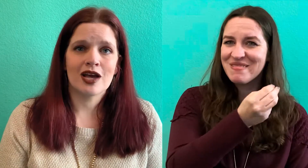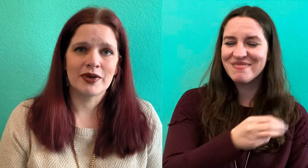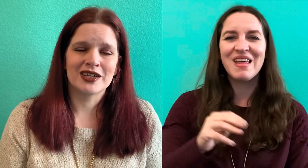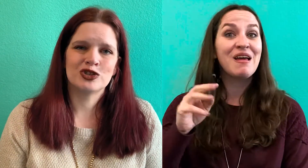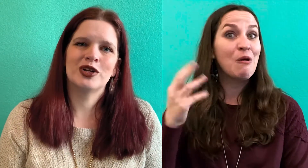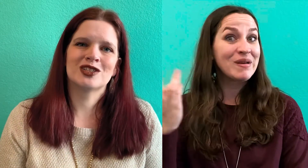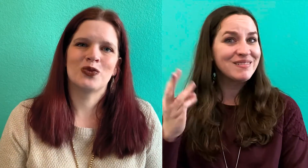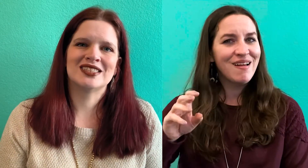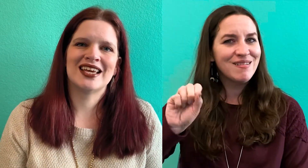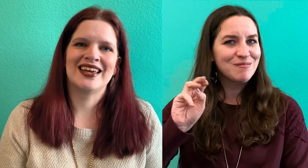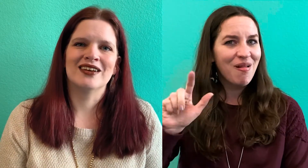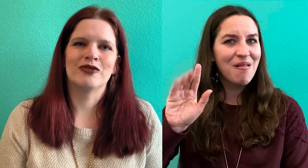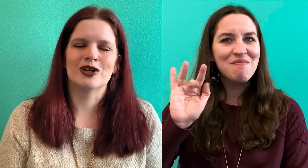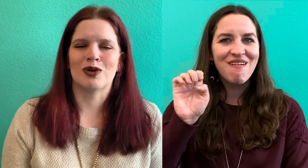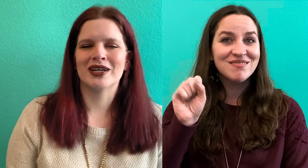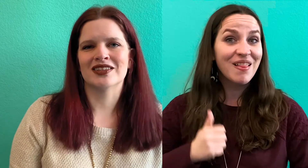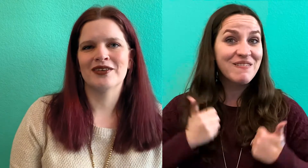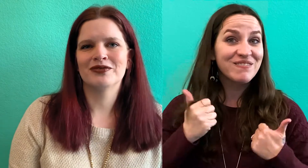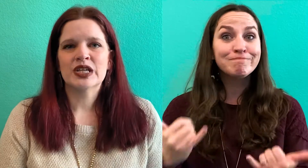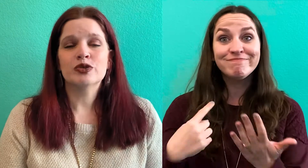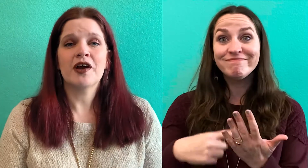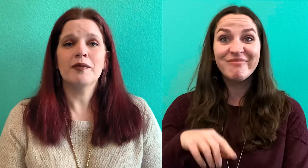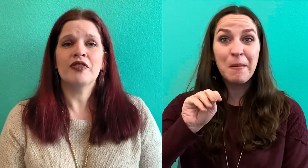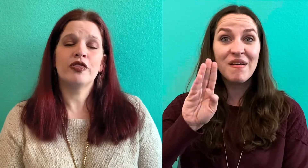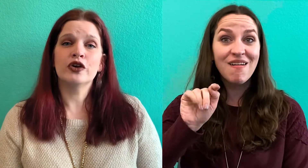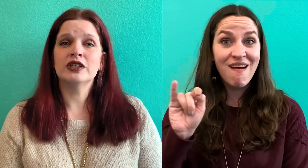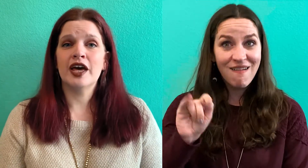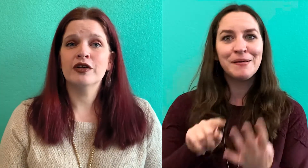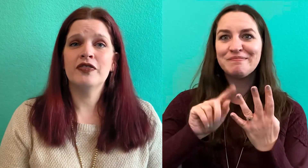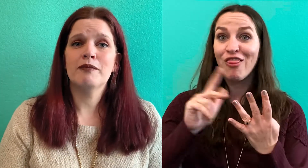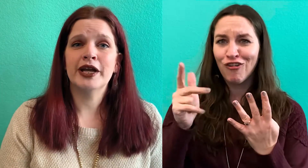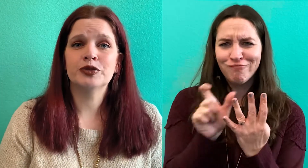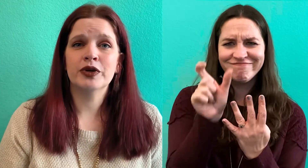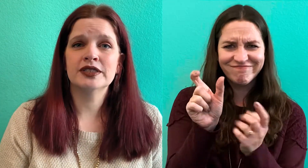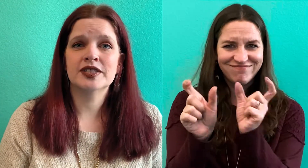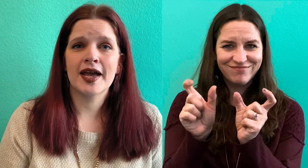topic, join us on Wednesday for our Small Bites Live. We're talking about the third letter in the Myers-Briggs type.